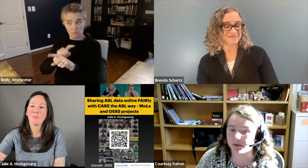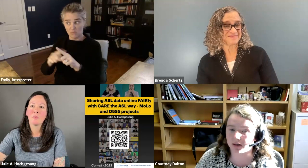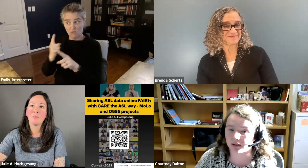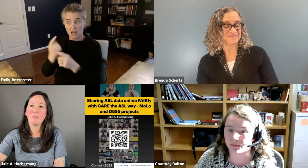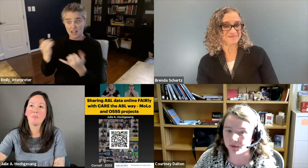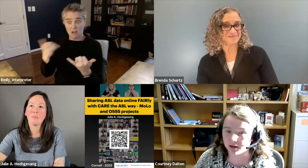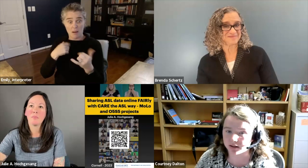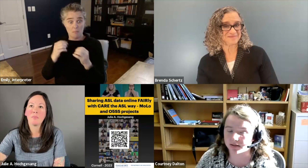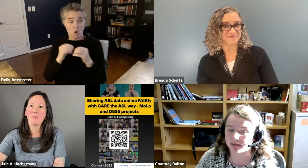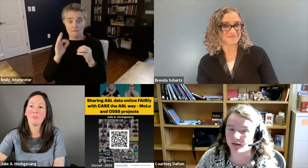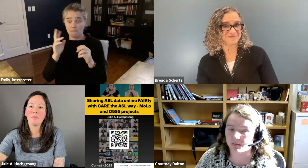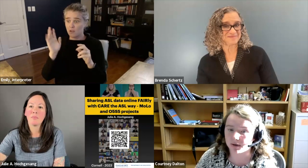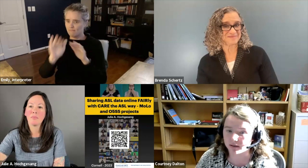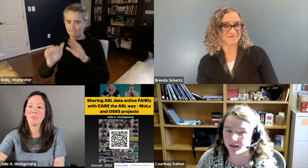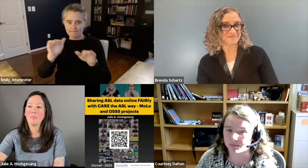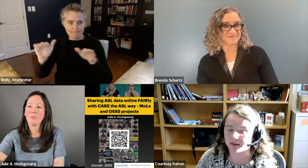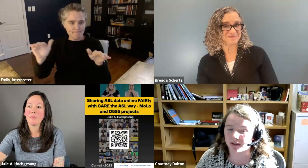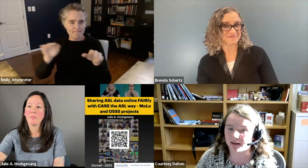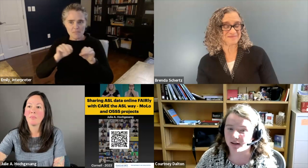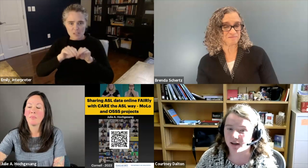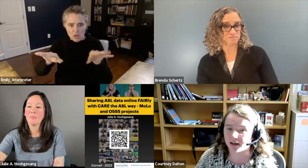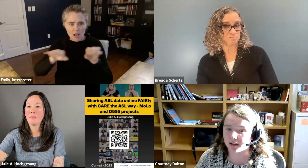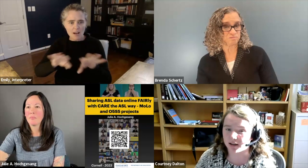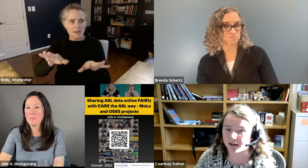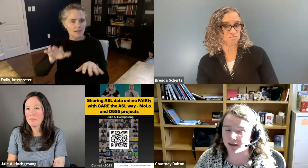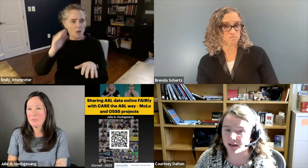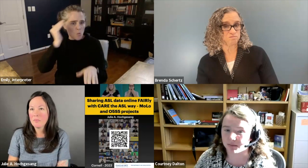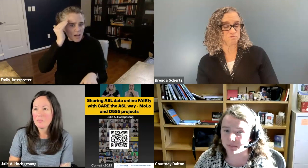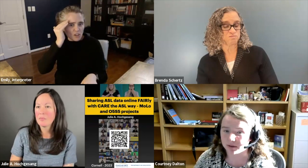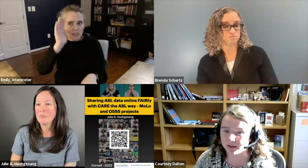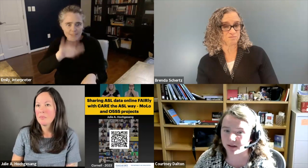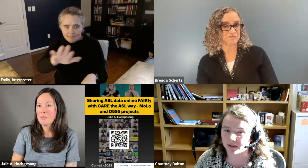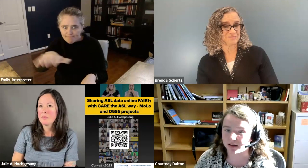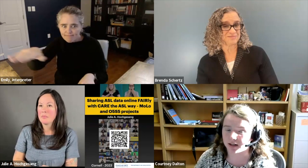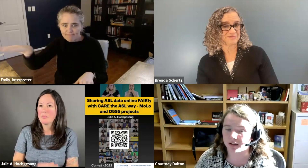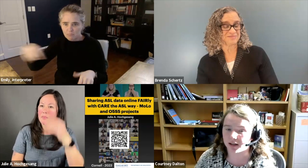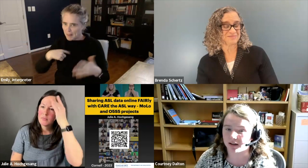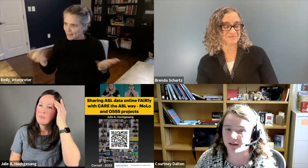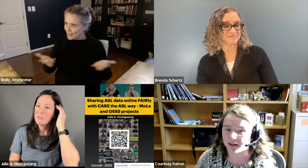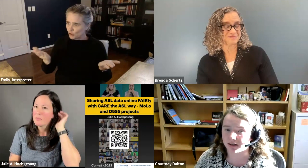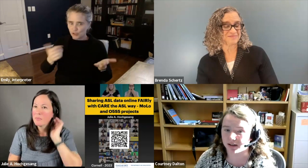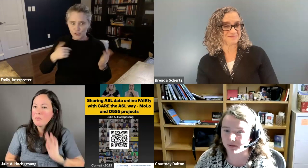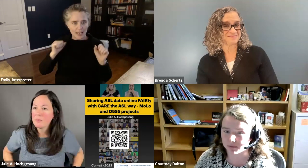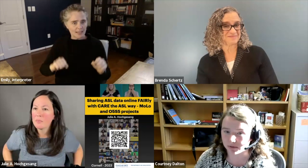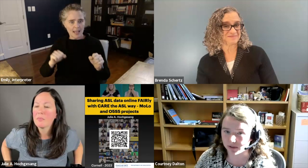building up awareness among them that I am here and can and can help them so I